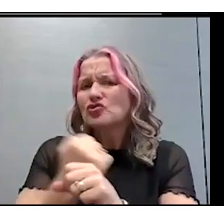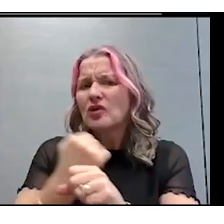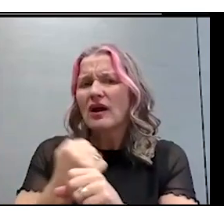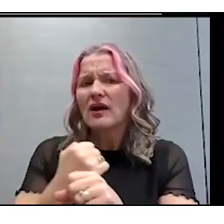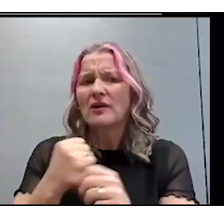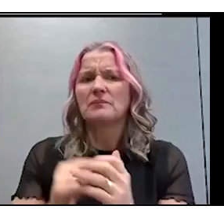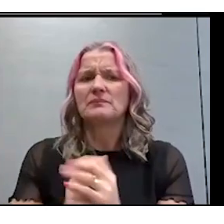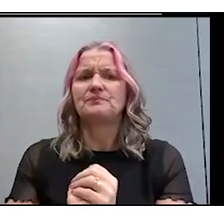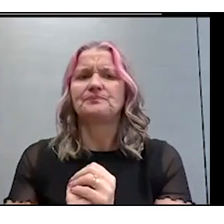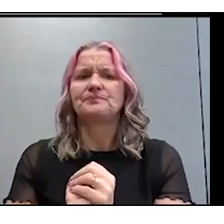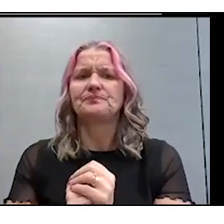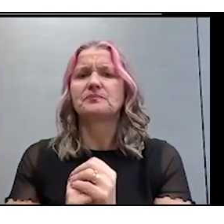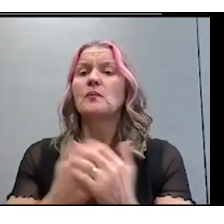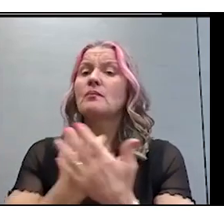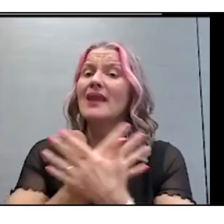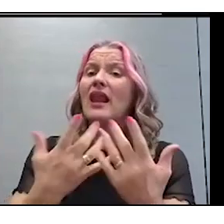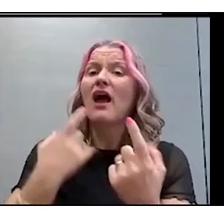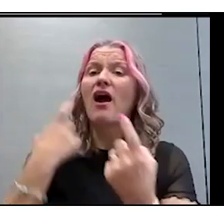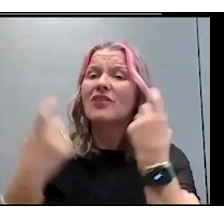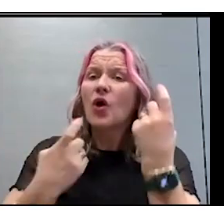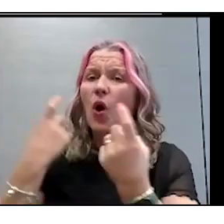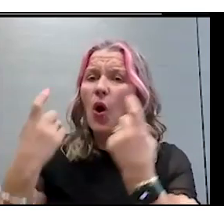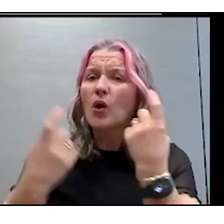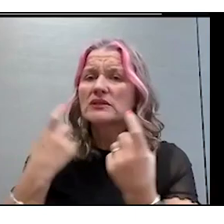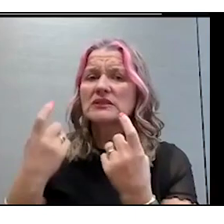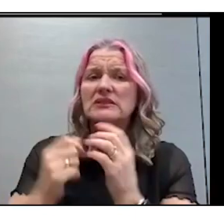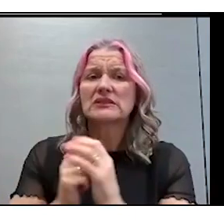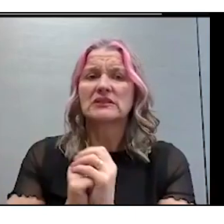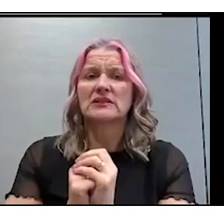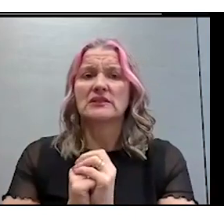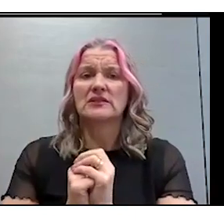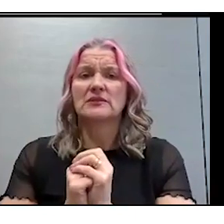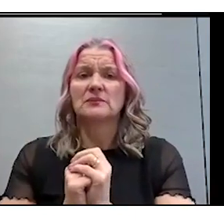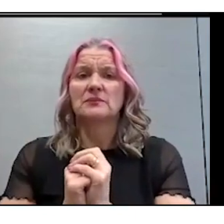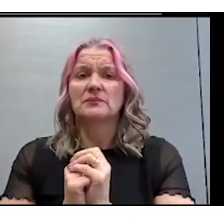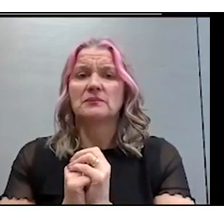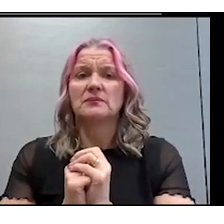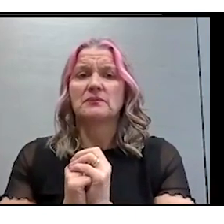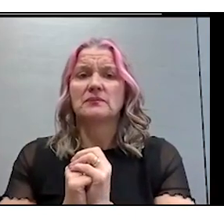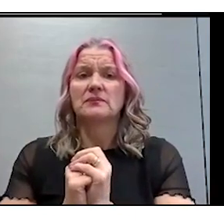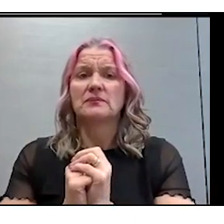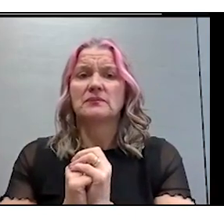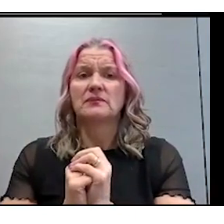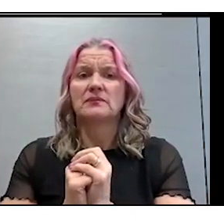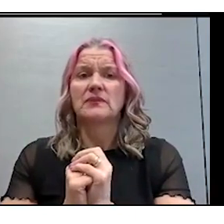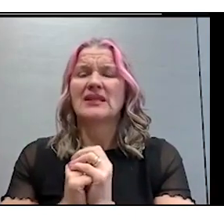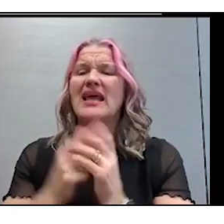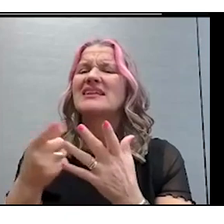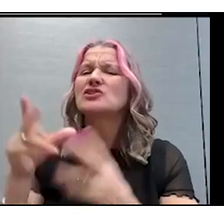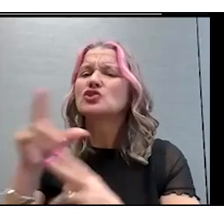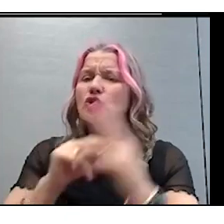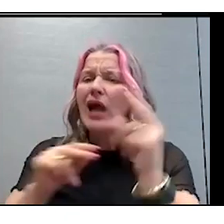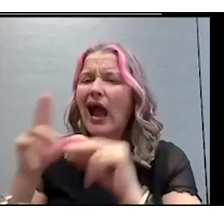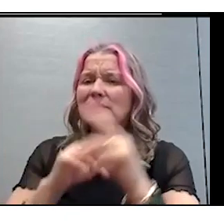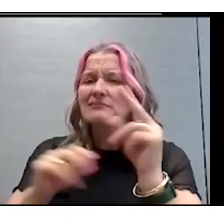a lot of bots were emerging, they had a chat bot on their website that was